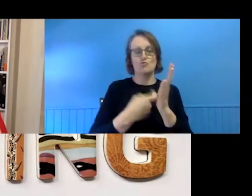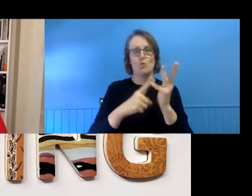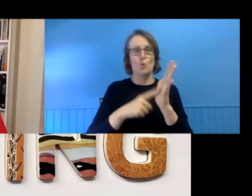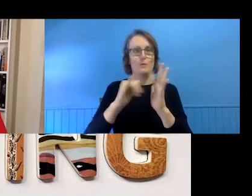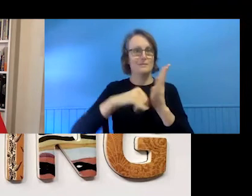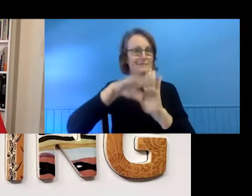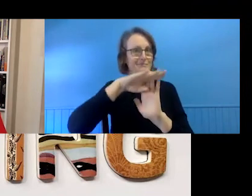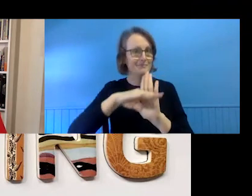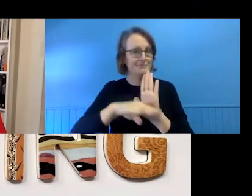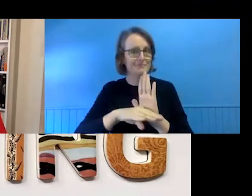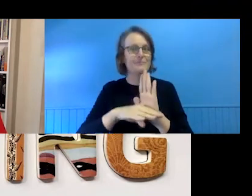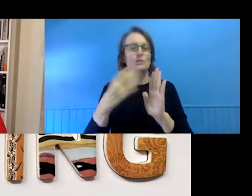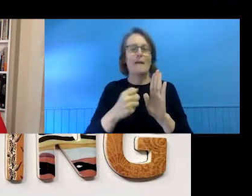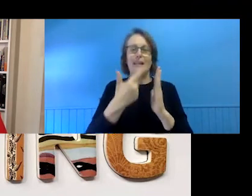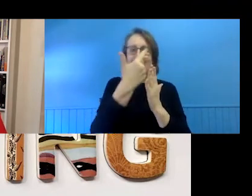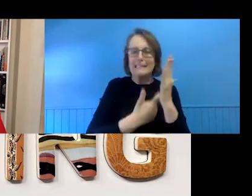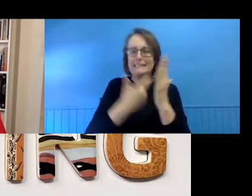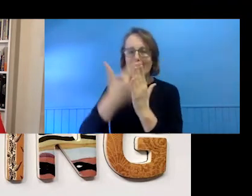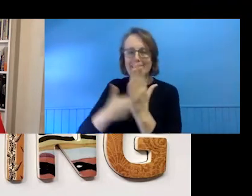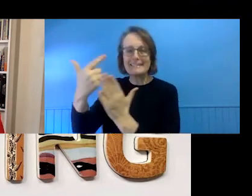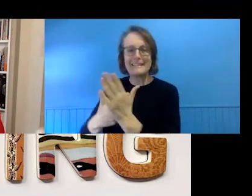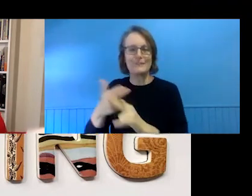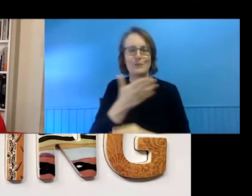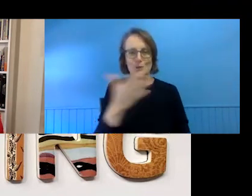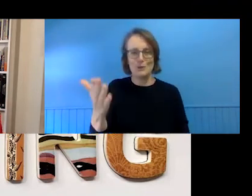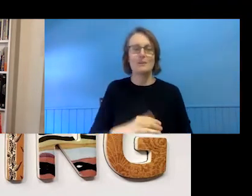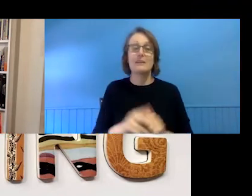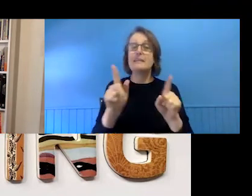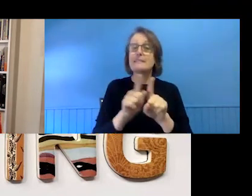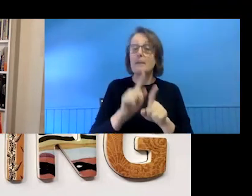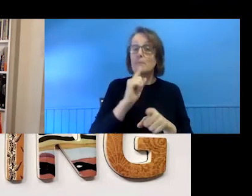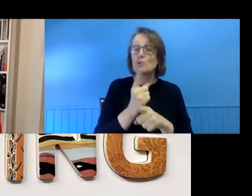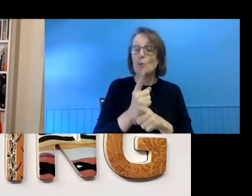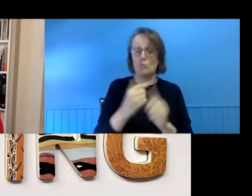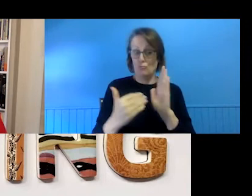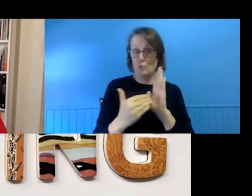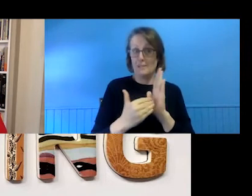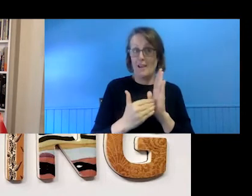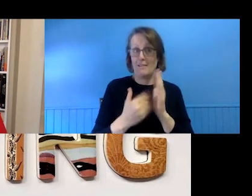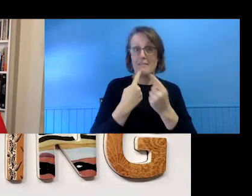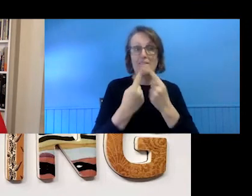numbered list. Like I said, although today's information is really quite